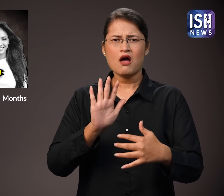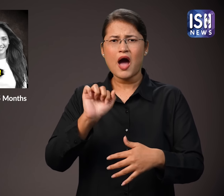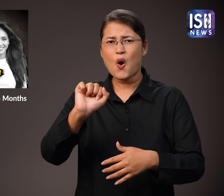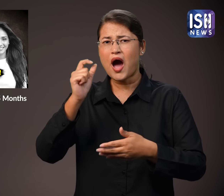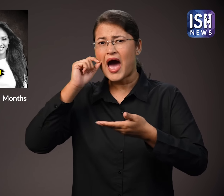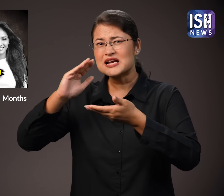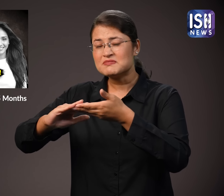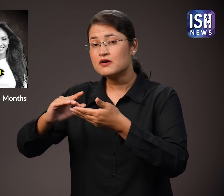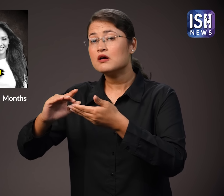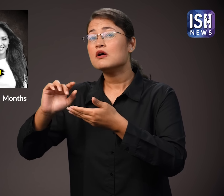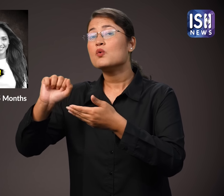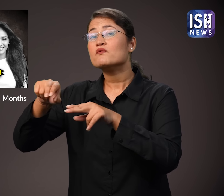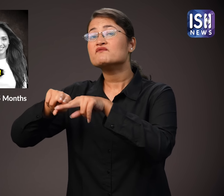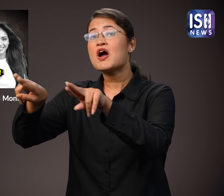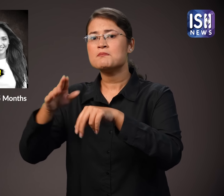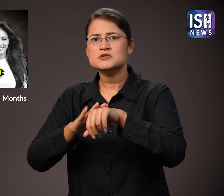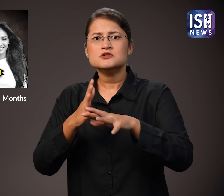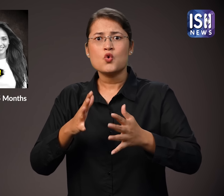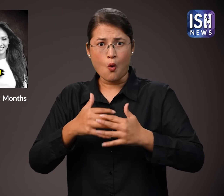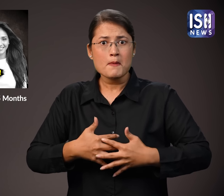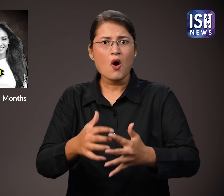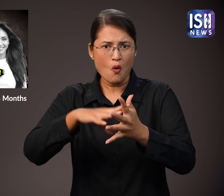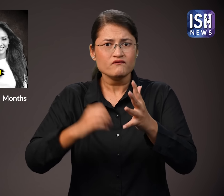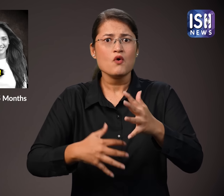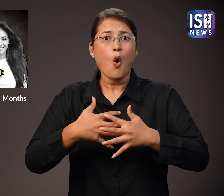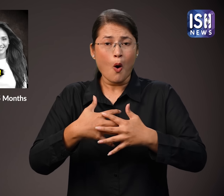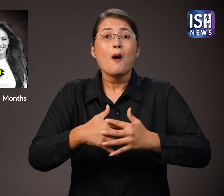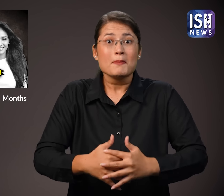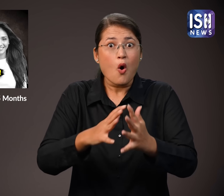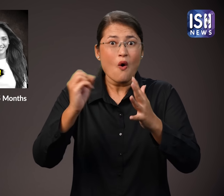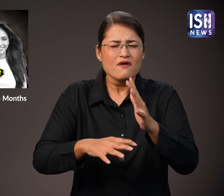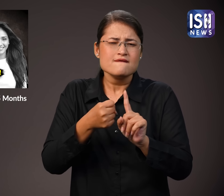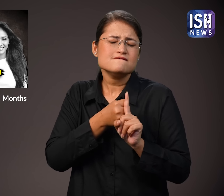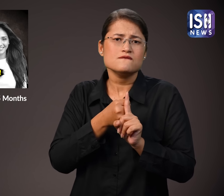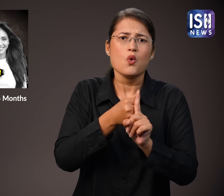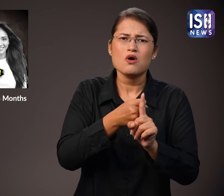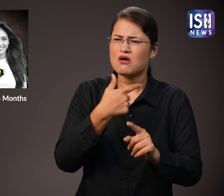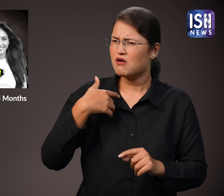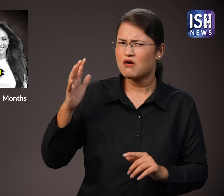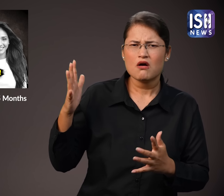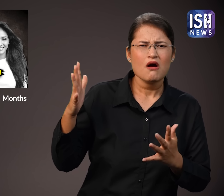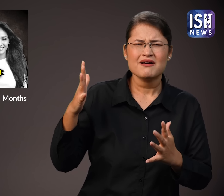But the family alleges she was pressured by her husband and his family into terminating it.